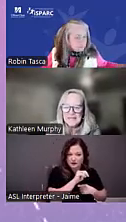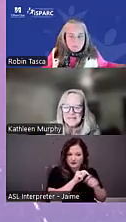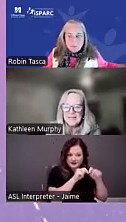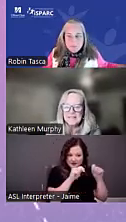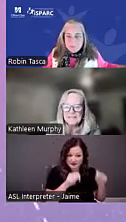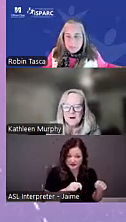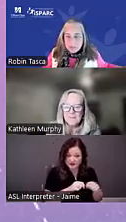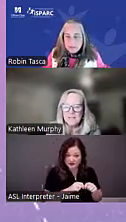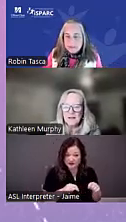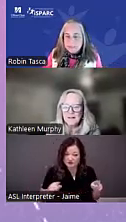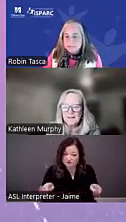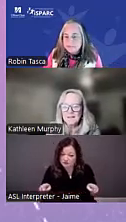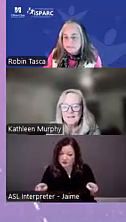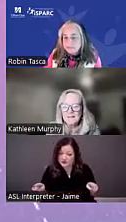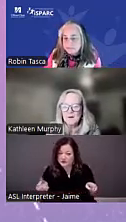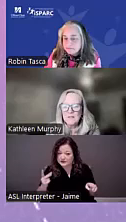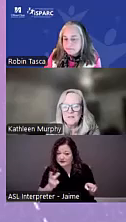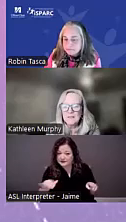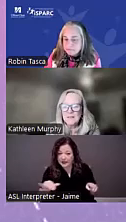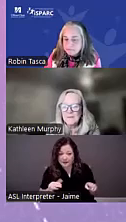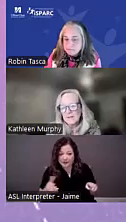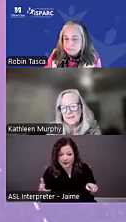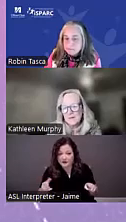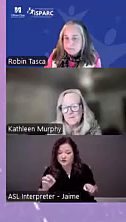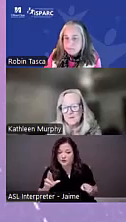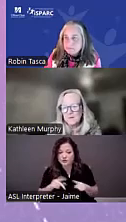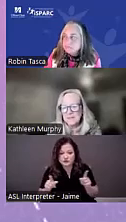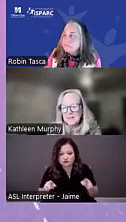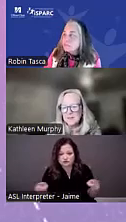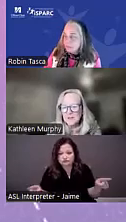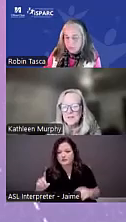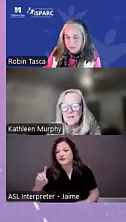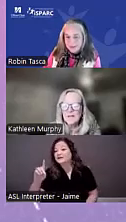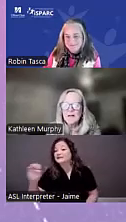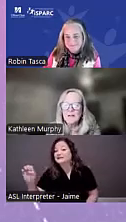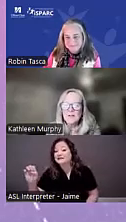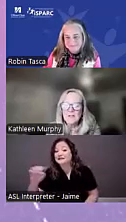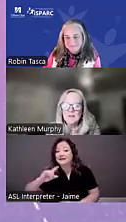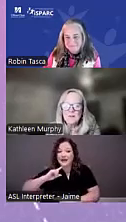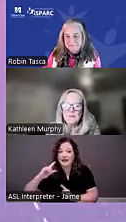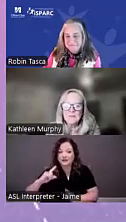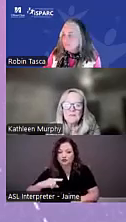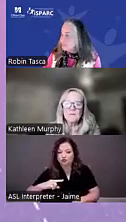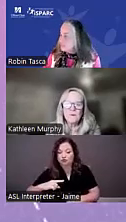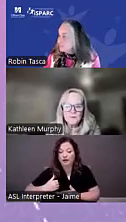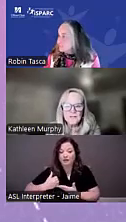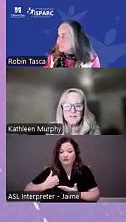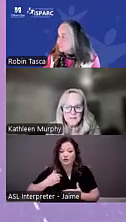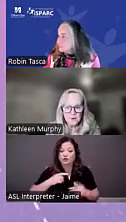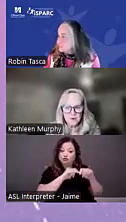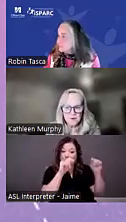And Robin's colleague Dee Logan gave a very helpful answer. A transcript is a full text version